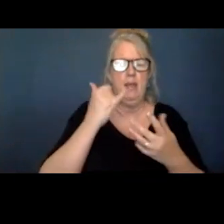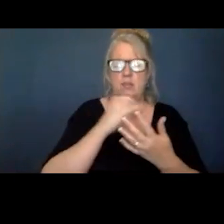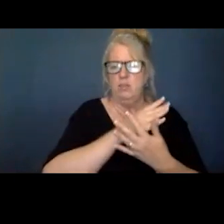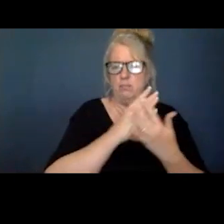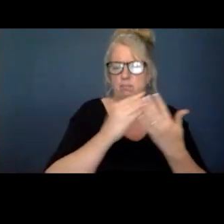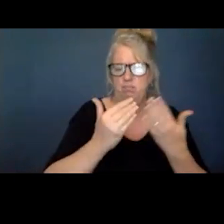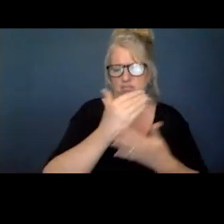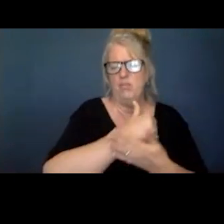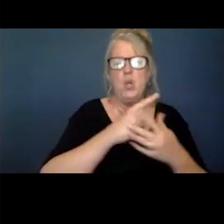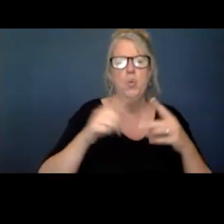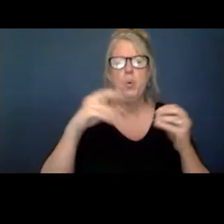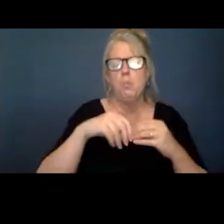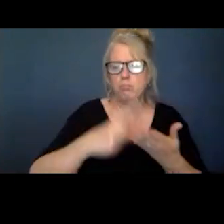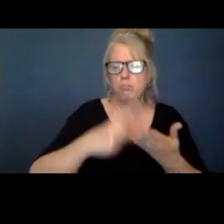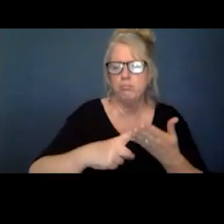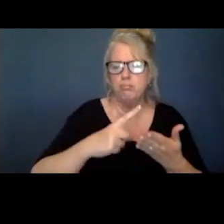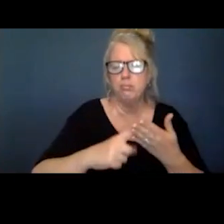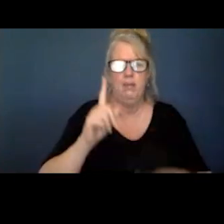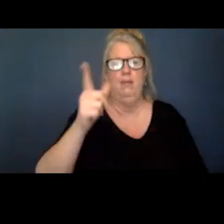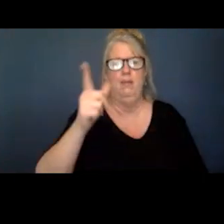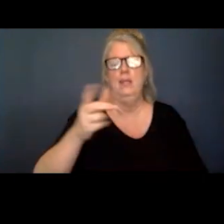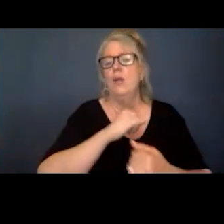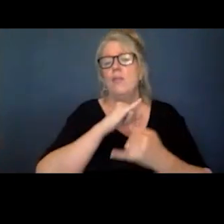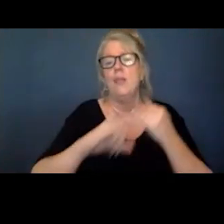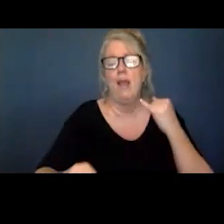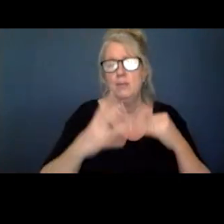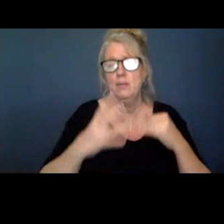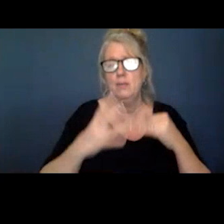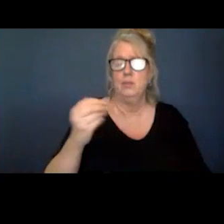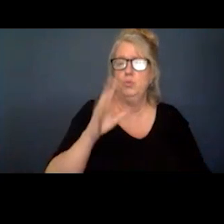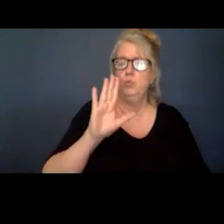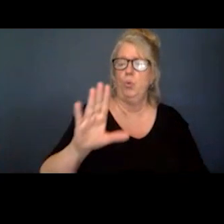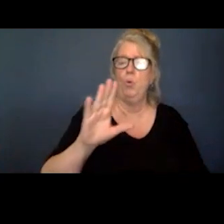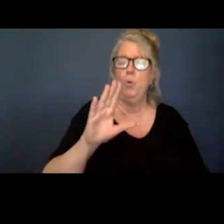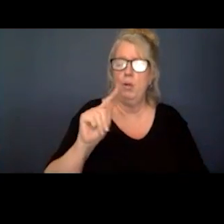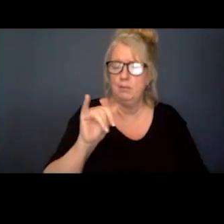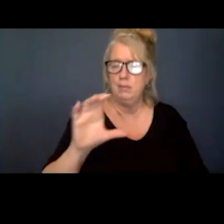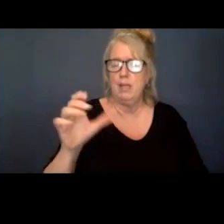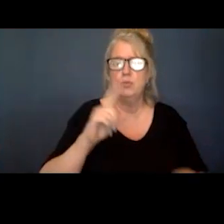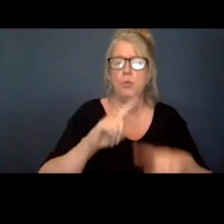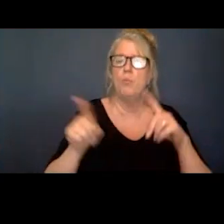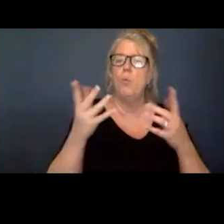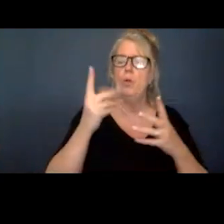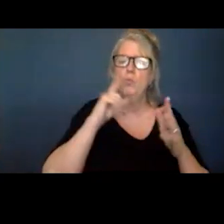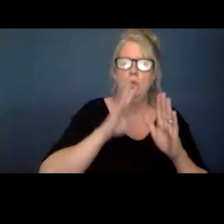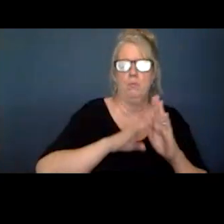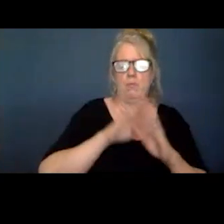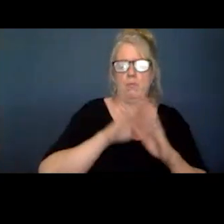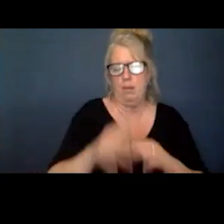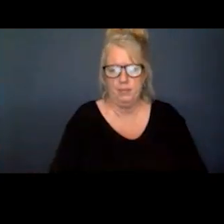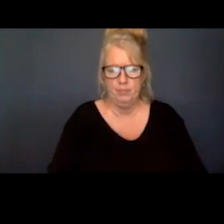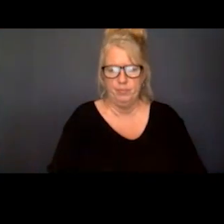get into later. And lastly, your selected tactics will drive what content you develop.